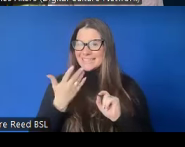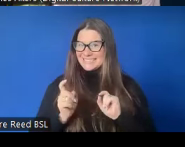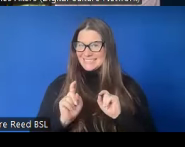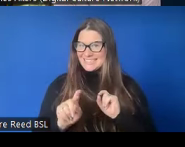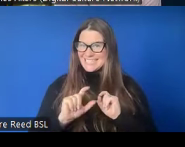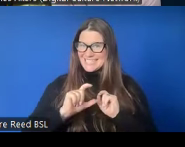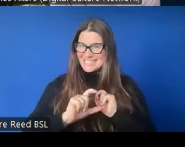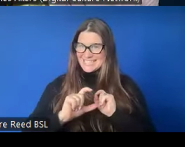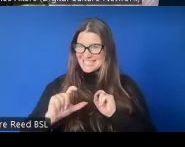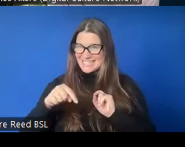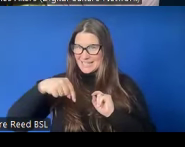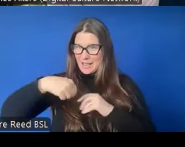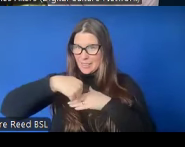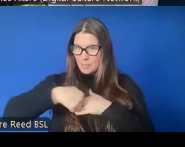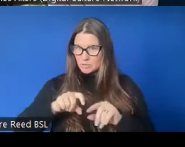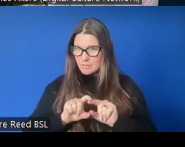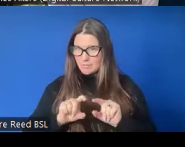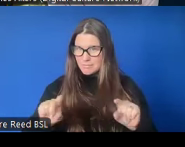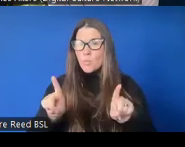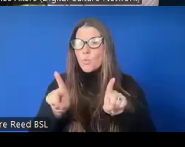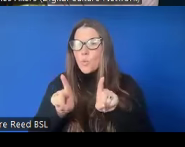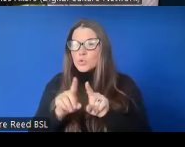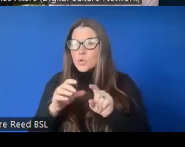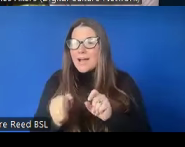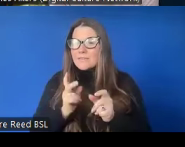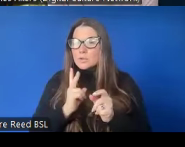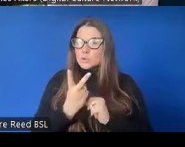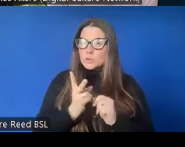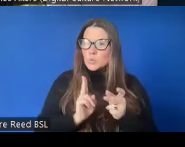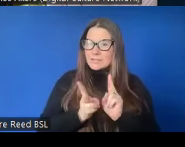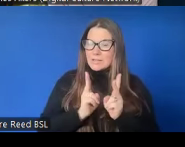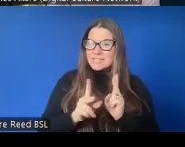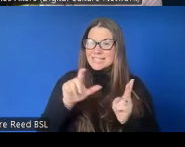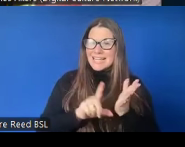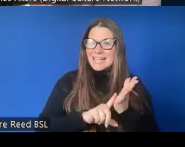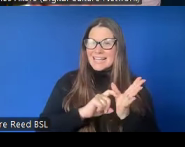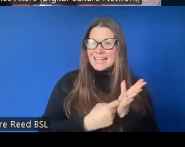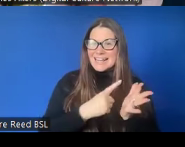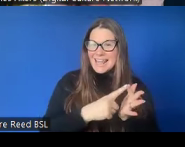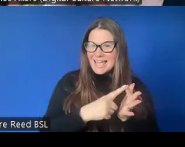We also have British Sign Language interpretation. We have Claire and Naomi throughout today, and they will be switching